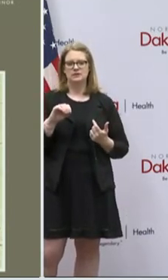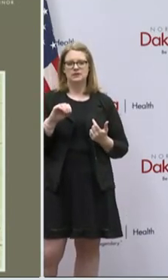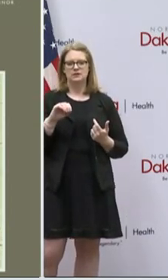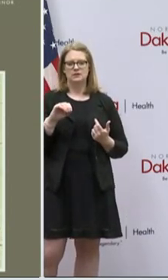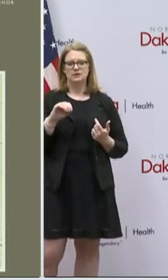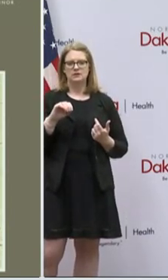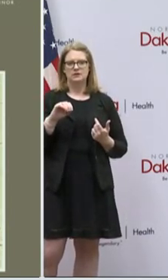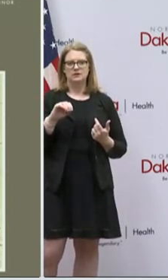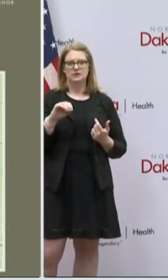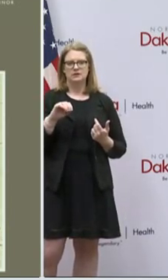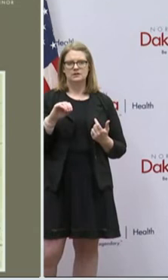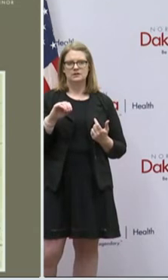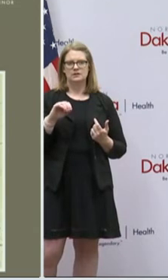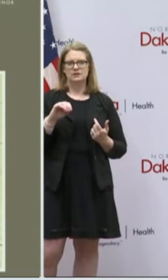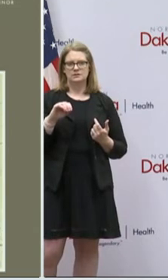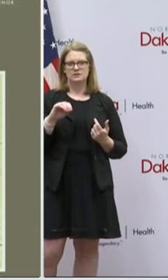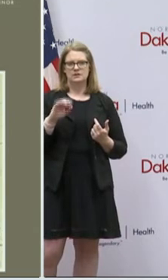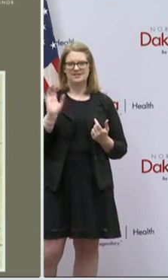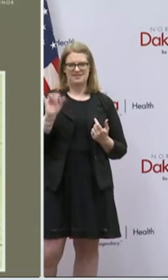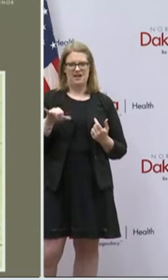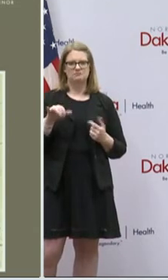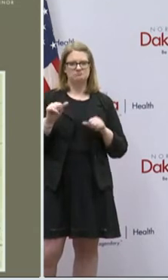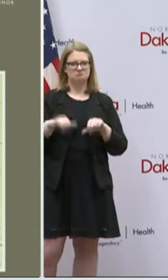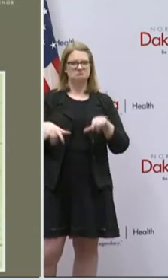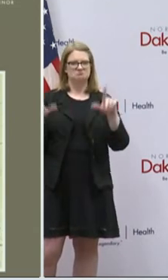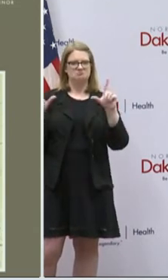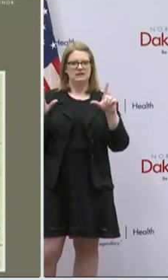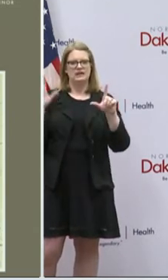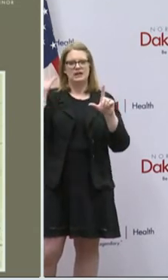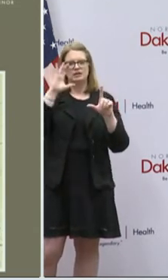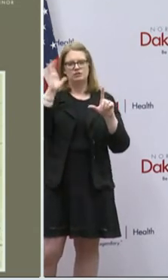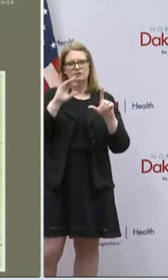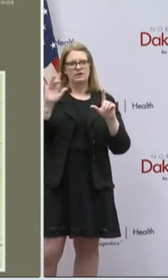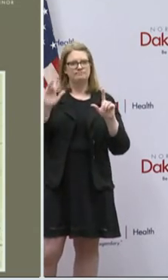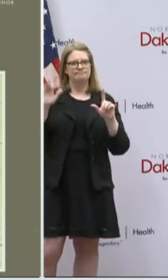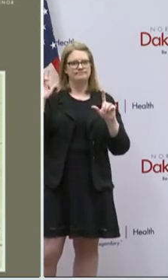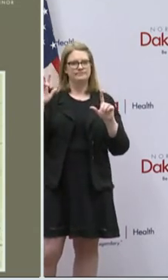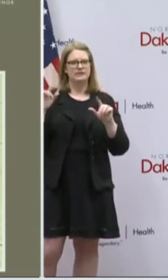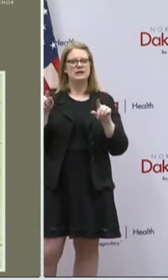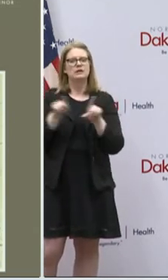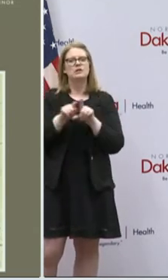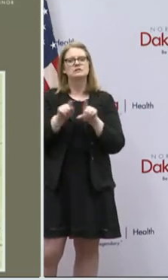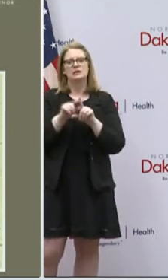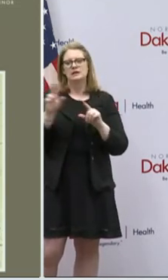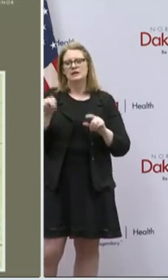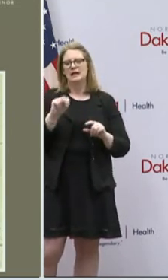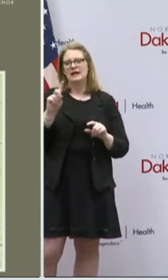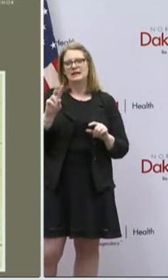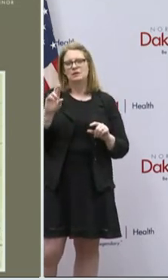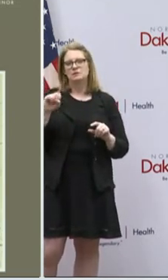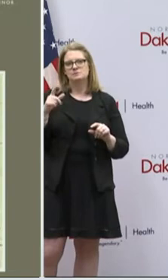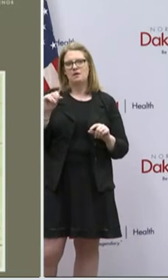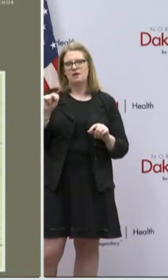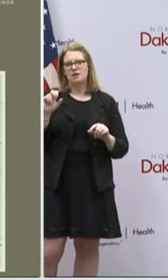DAKOTA HEALTH WEB SITE, AND SO YOU CAN GO TO THE -- TO THAT WEB SITE AND LOOK FOR A SPOT THERE.